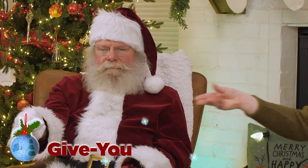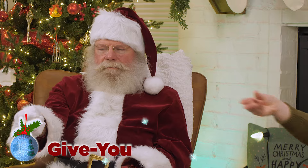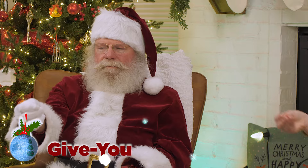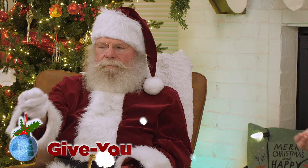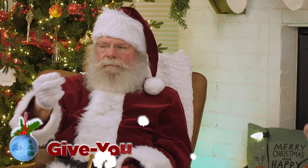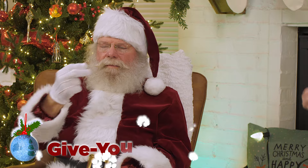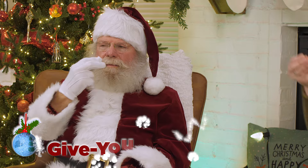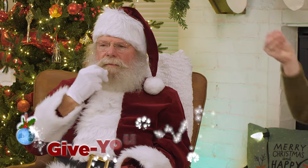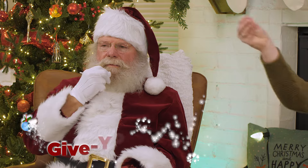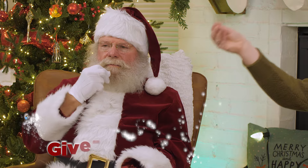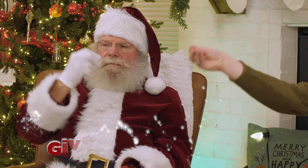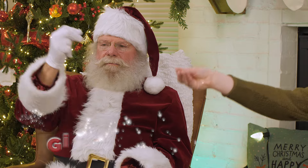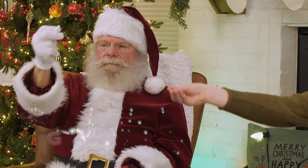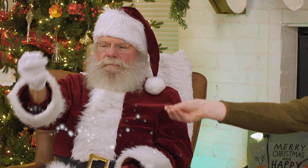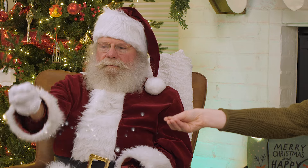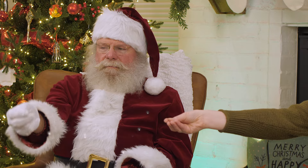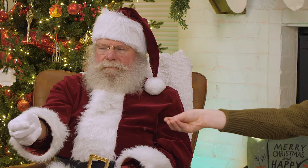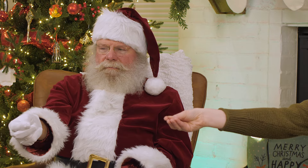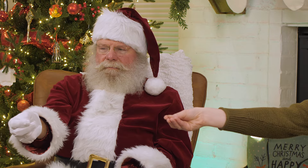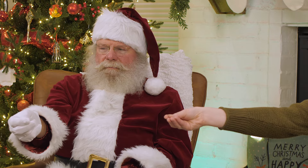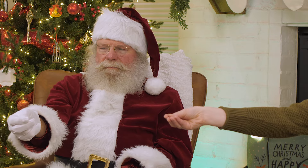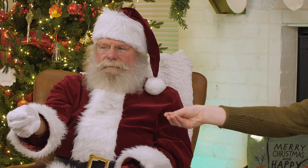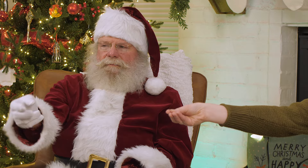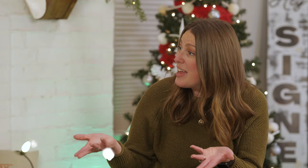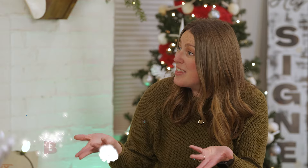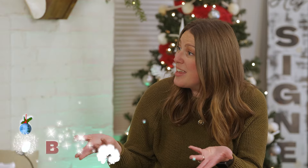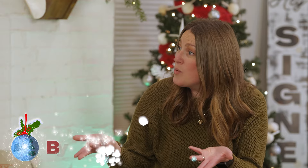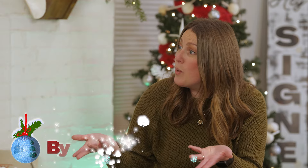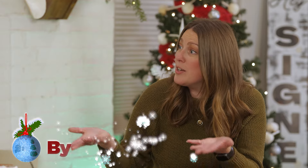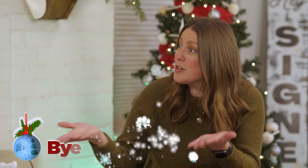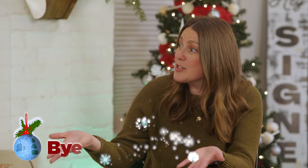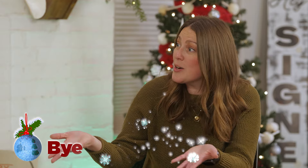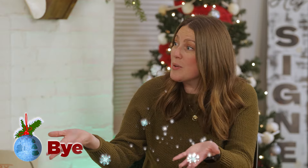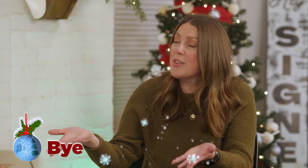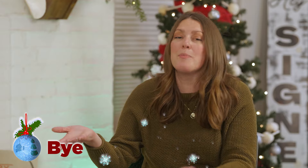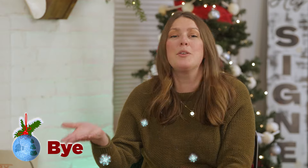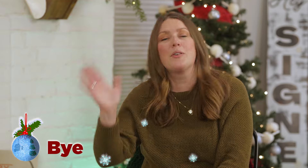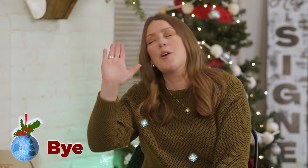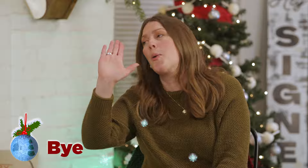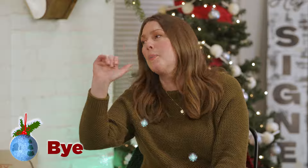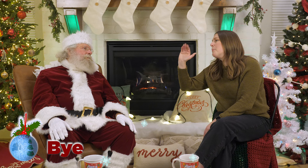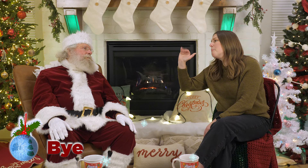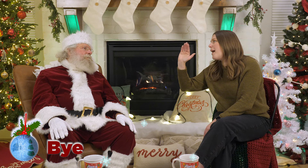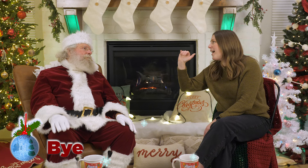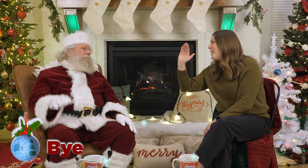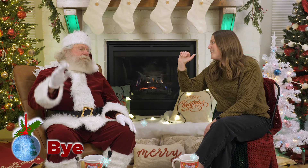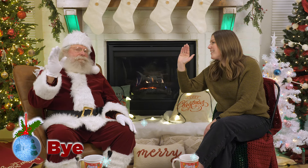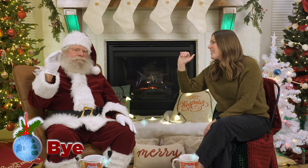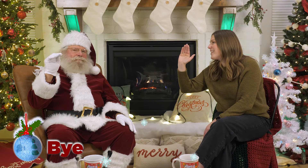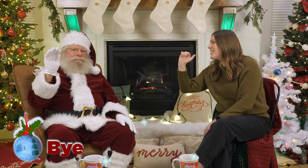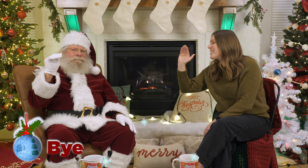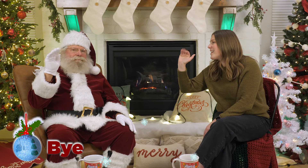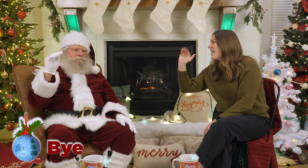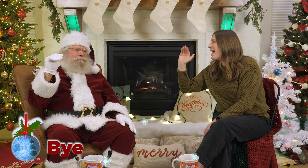So it's the same give you and giving it to them. Yeah. And then when you're done with them, you can go by like this.